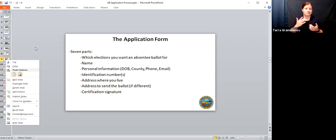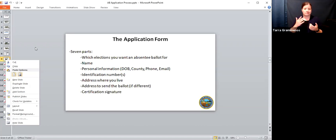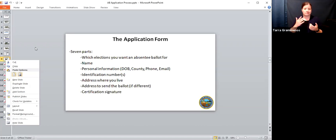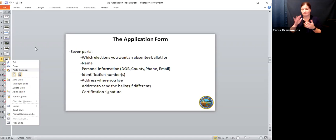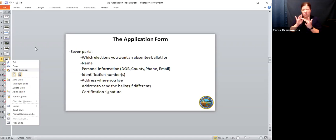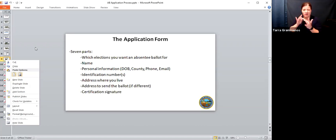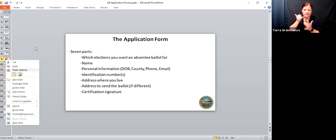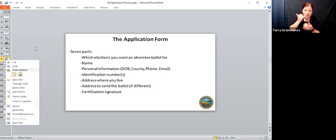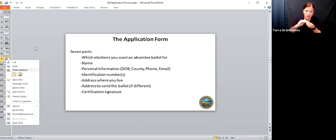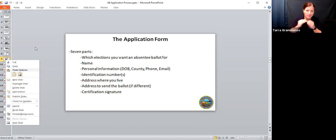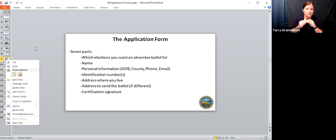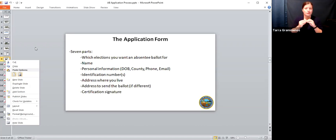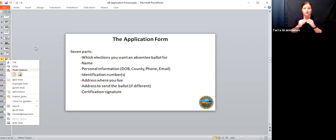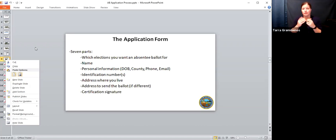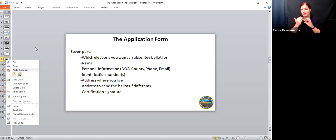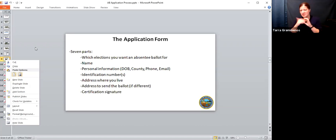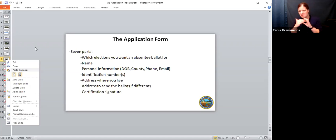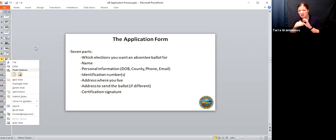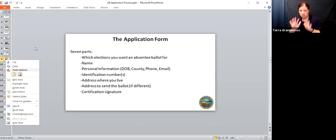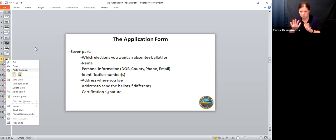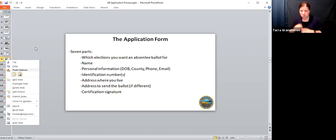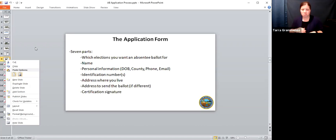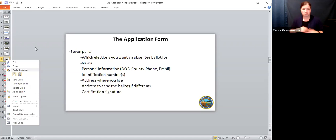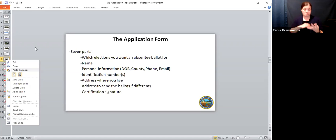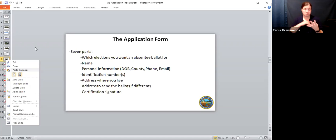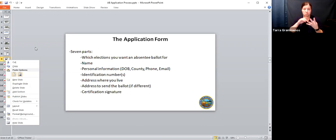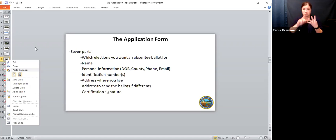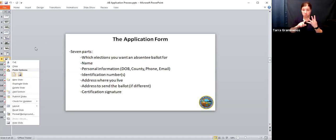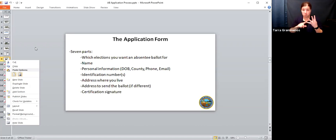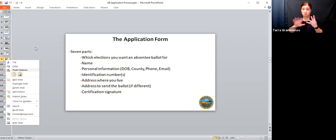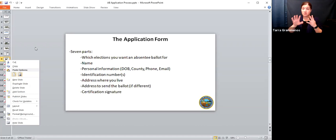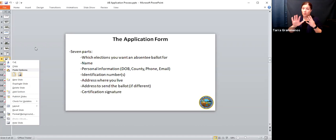information. Your state identification number or social security